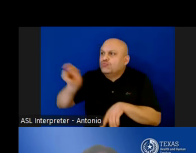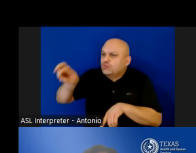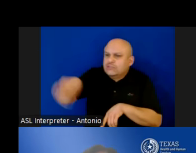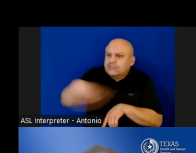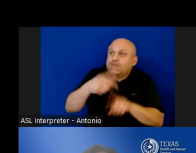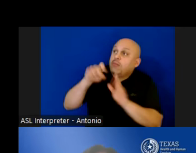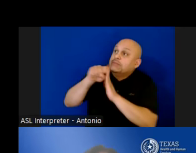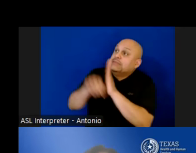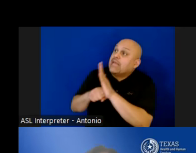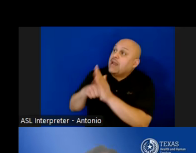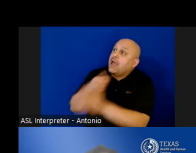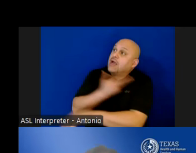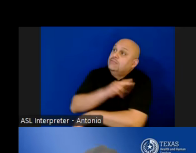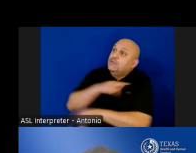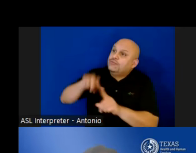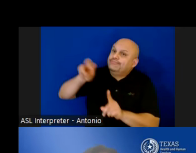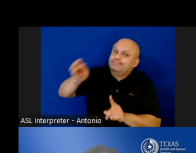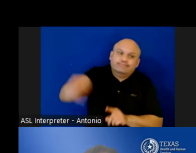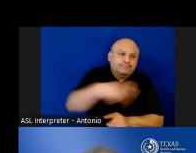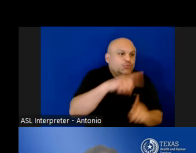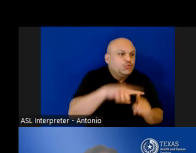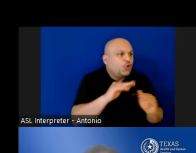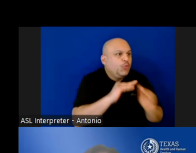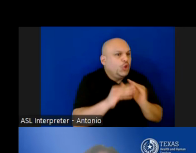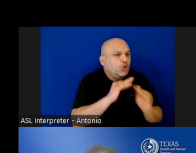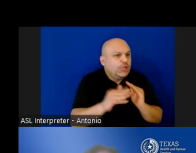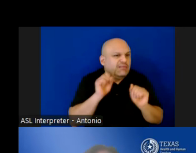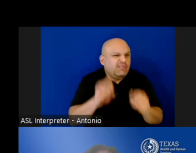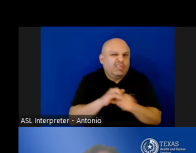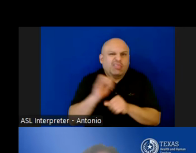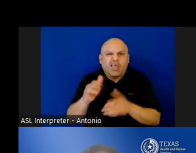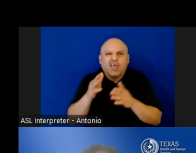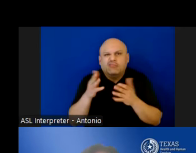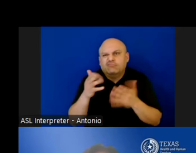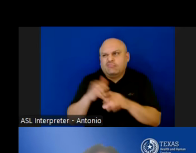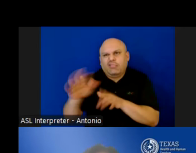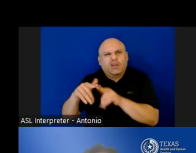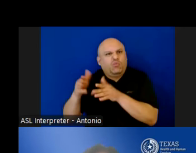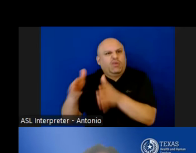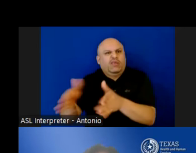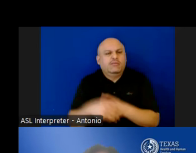lost in transitioning from state hospital to the community in that way. Next slide.